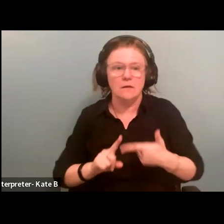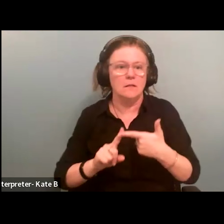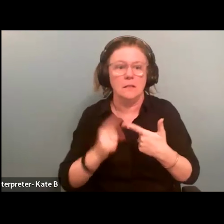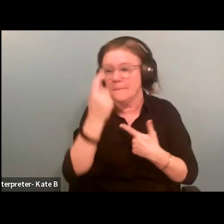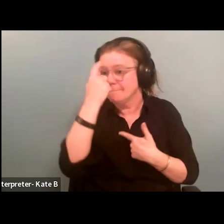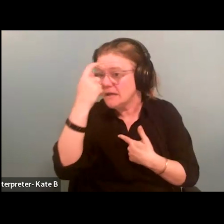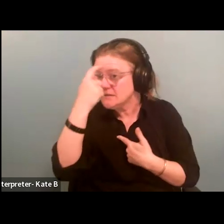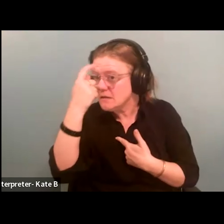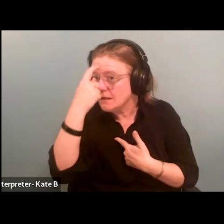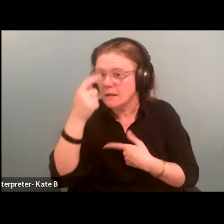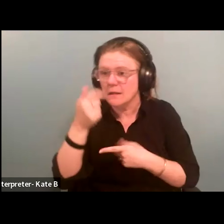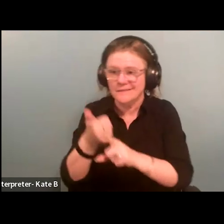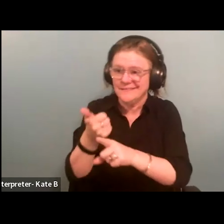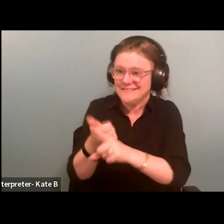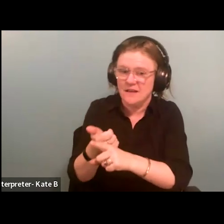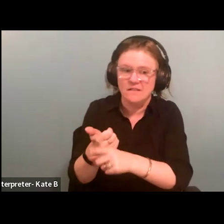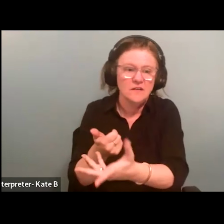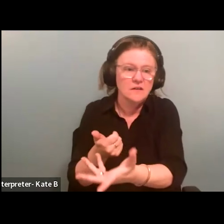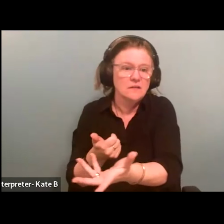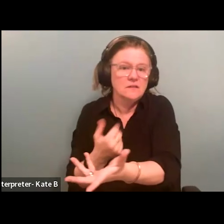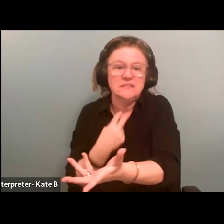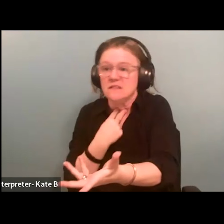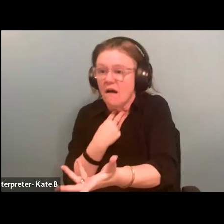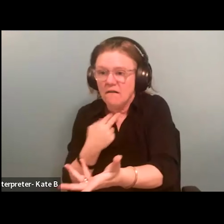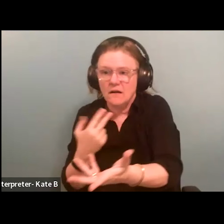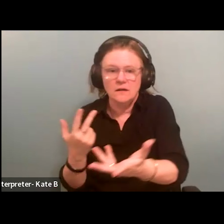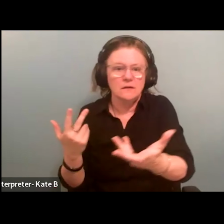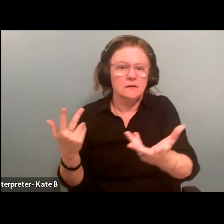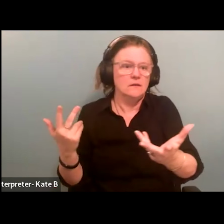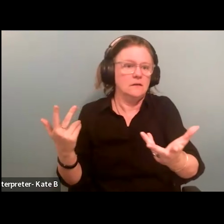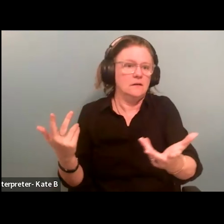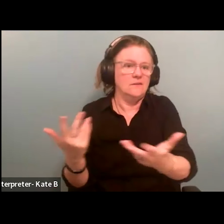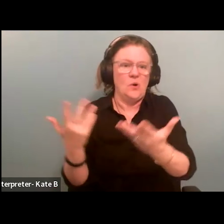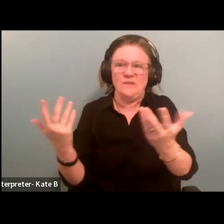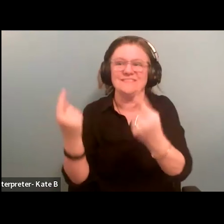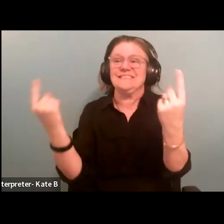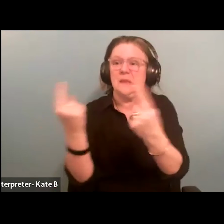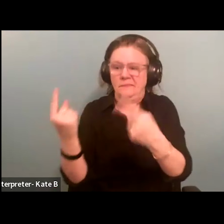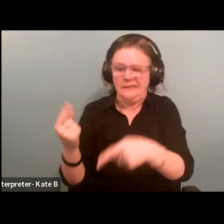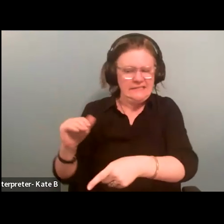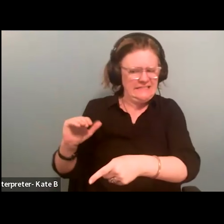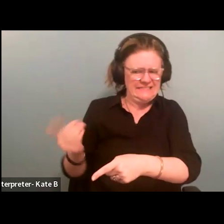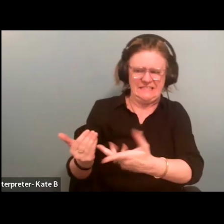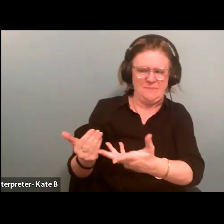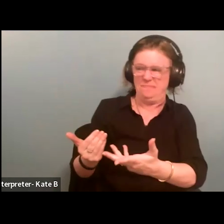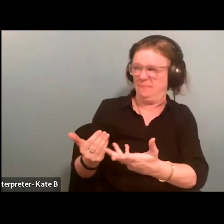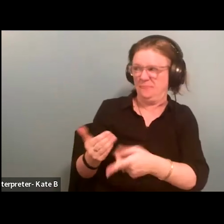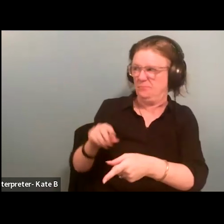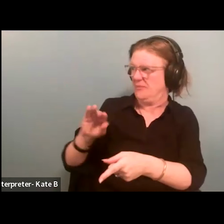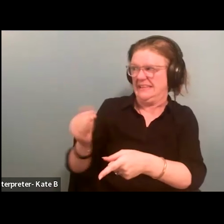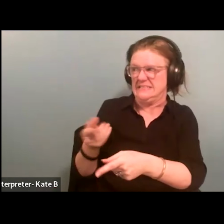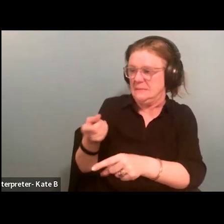That could be mental/cognitive incapacitation. Or that could be some other way that they are incapacitated